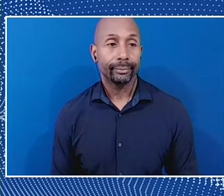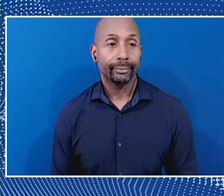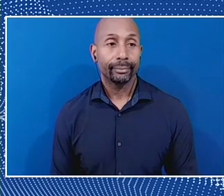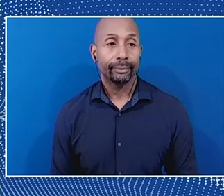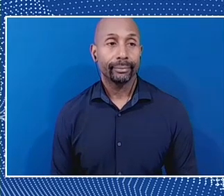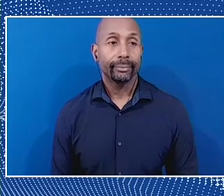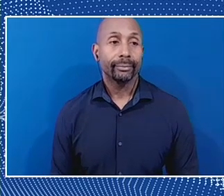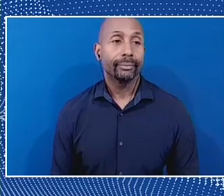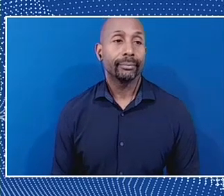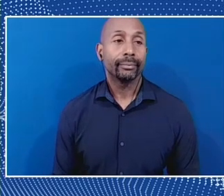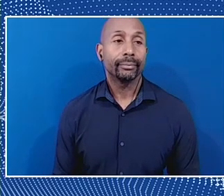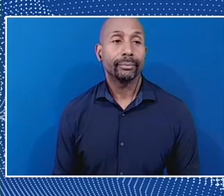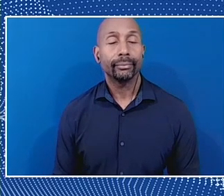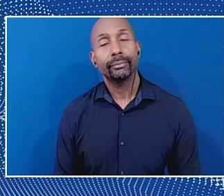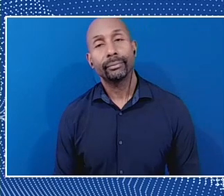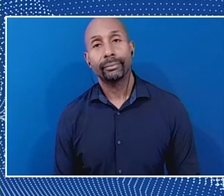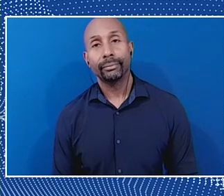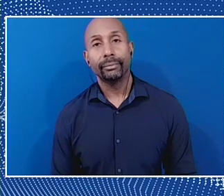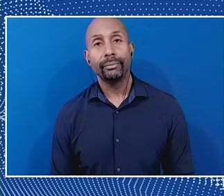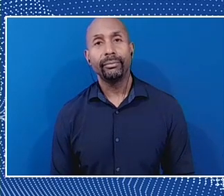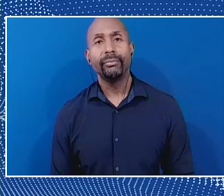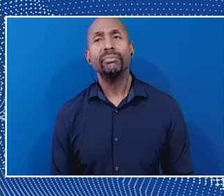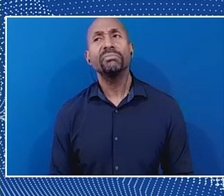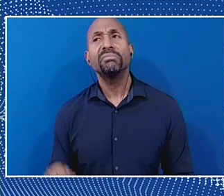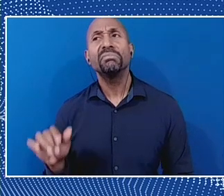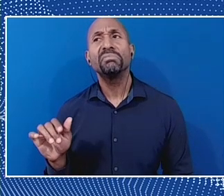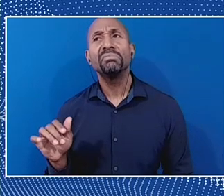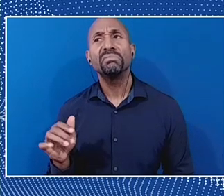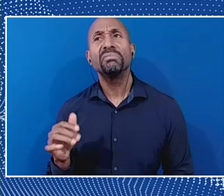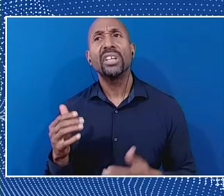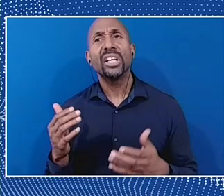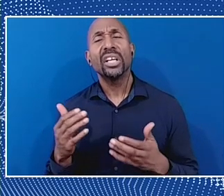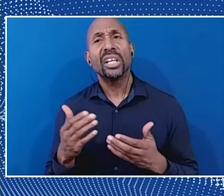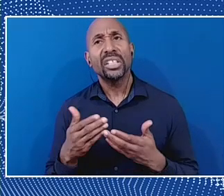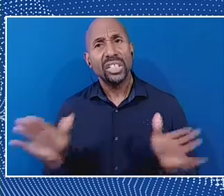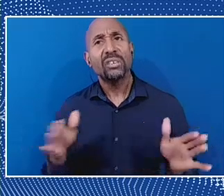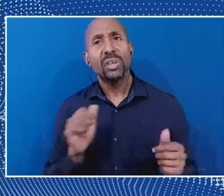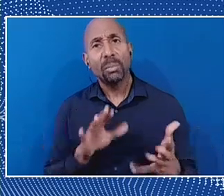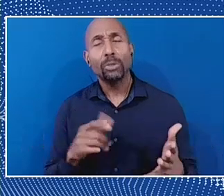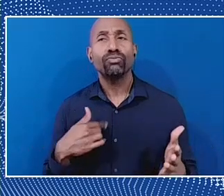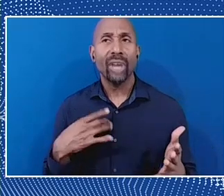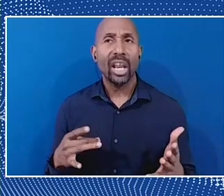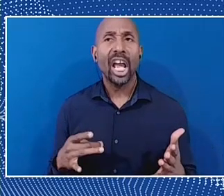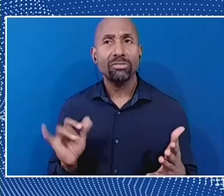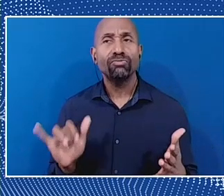I like the general approach here. I'm a little disappointed that the word